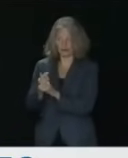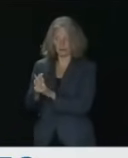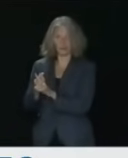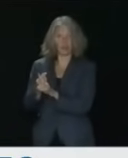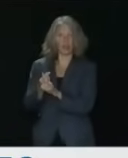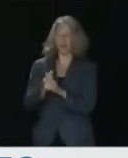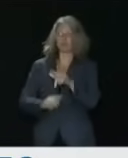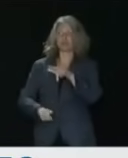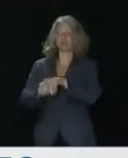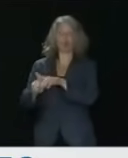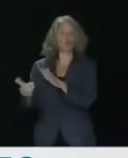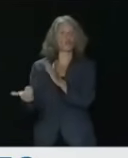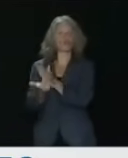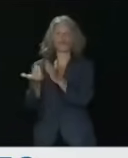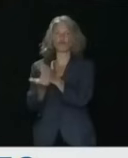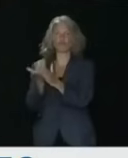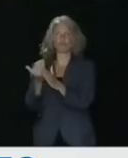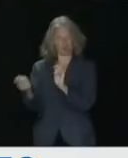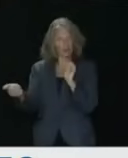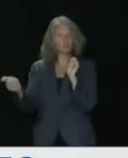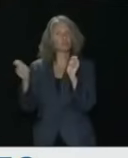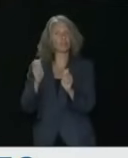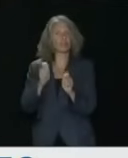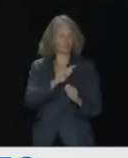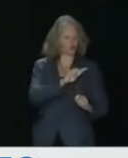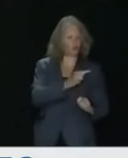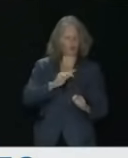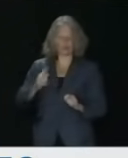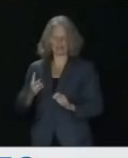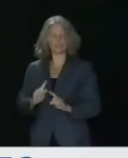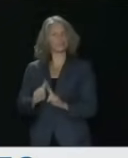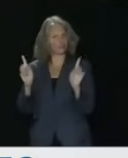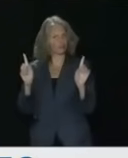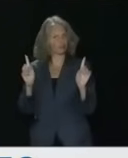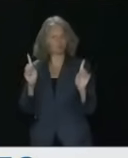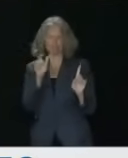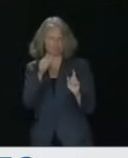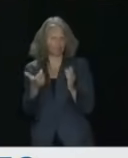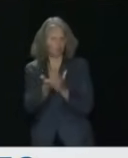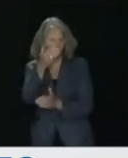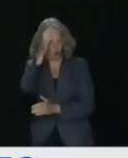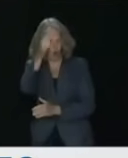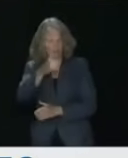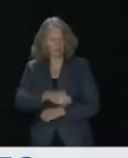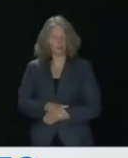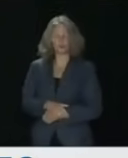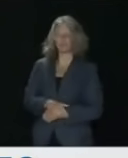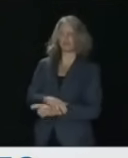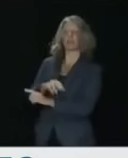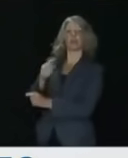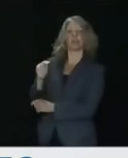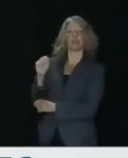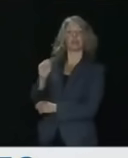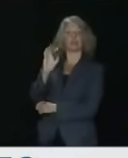TIME WHEN VACCINE PROGRAMS AND SUPPLY CHANGE, THIS IS NO AN